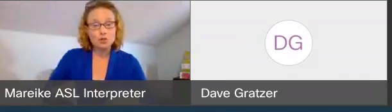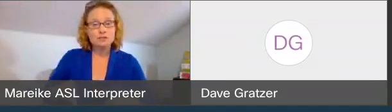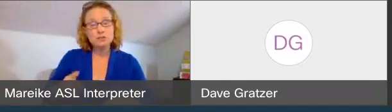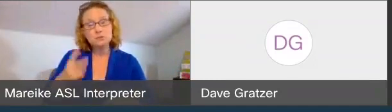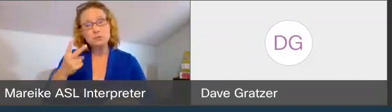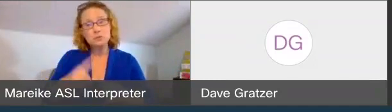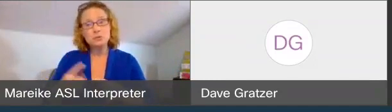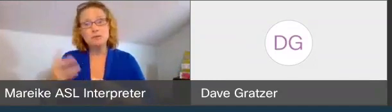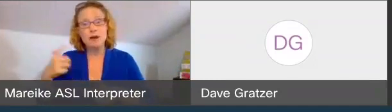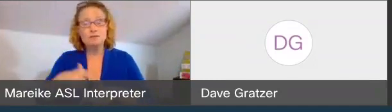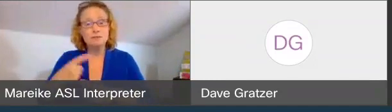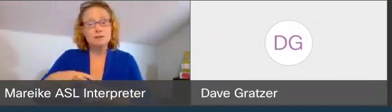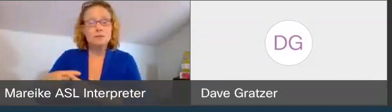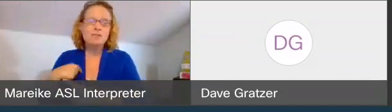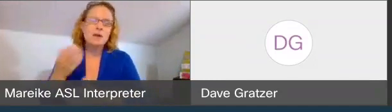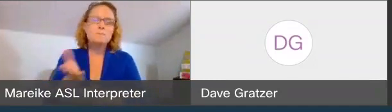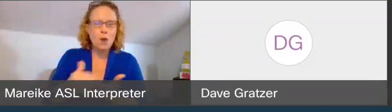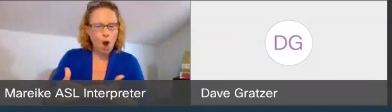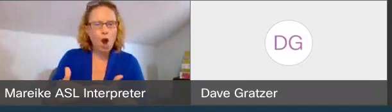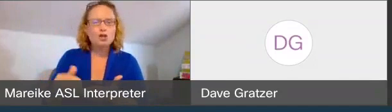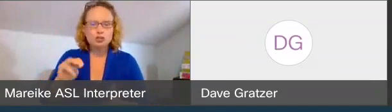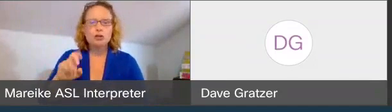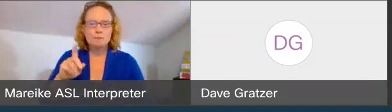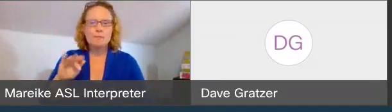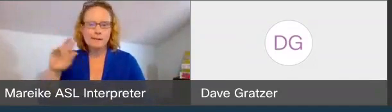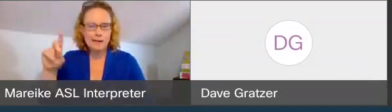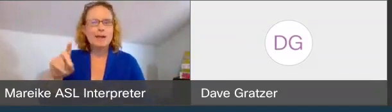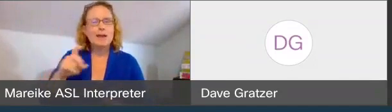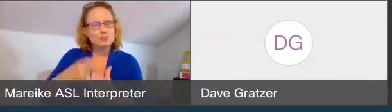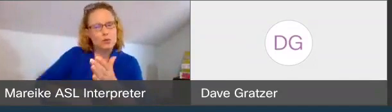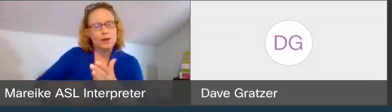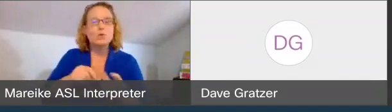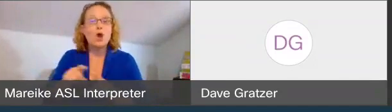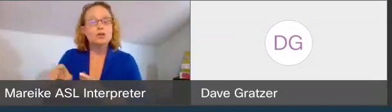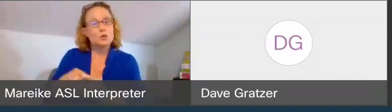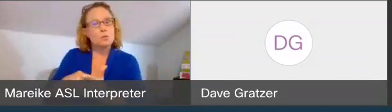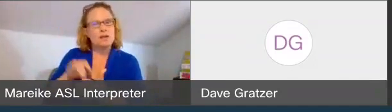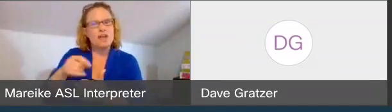we can bill at a partial Medicaid rate. We also build this rate if they're in the hospital,